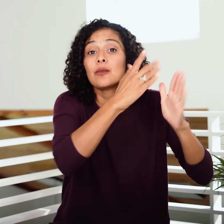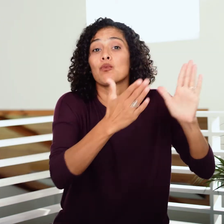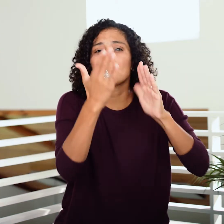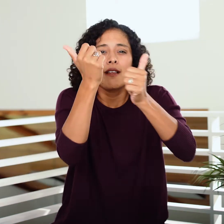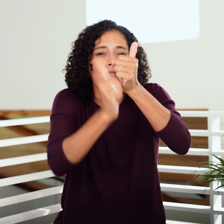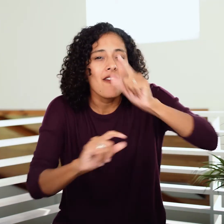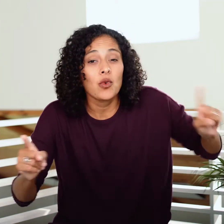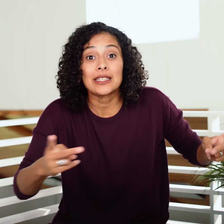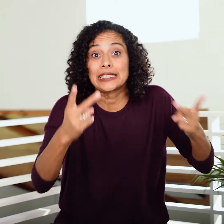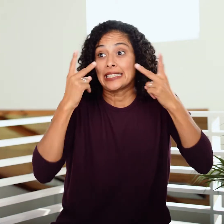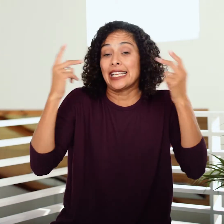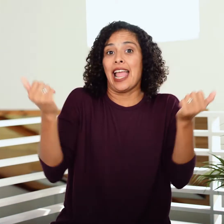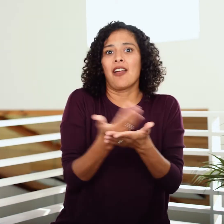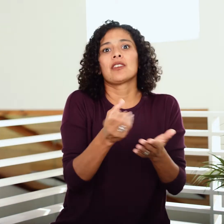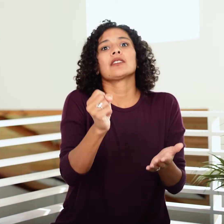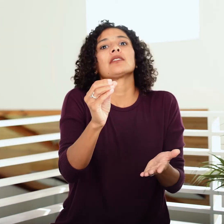His presence is everywhere, and He sees everything,